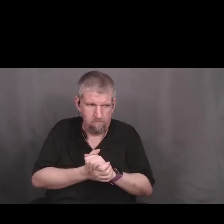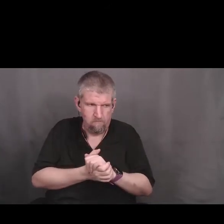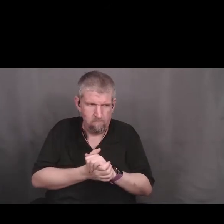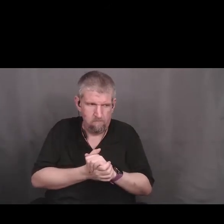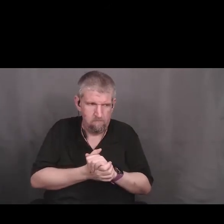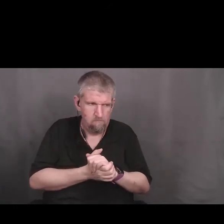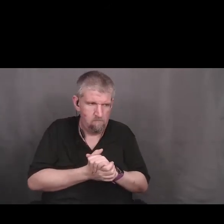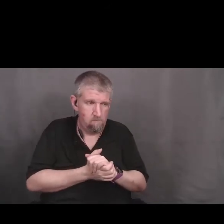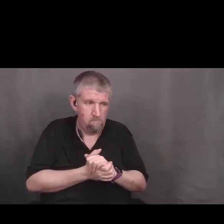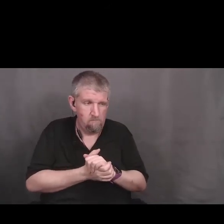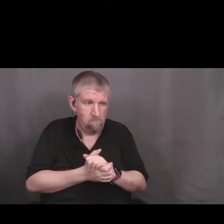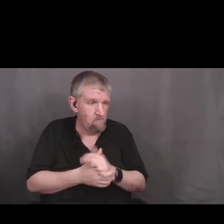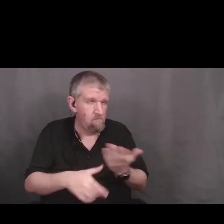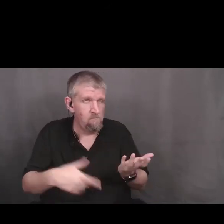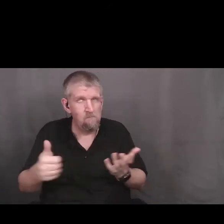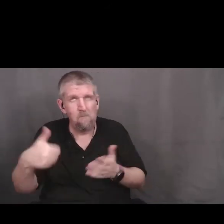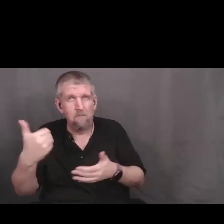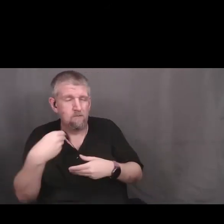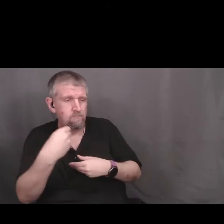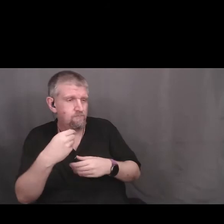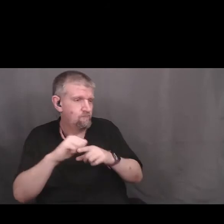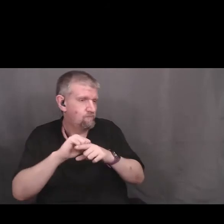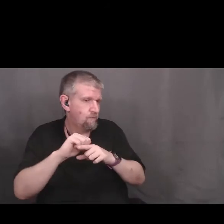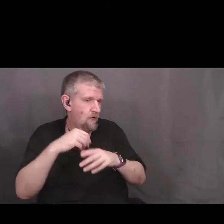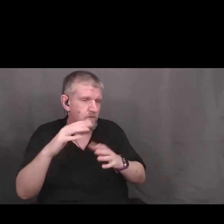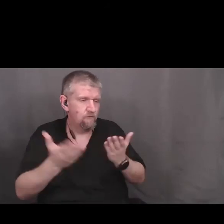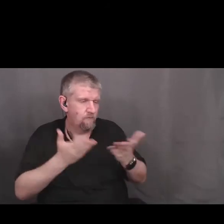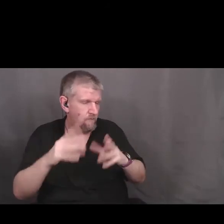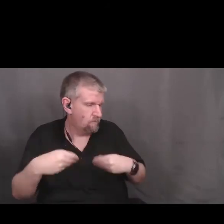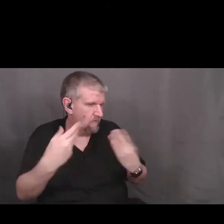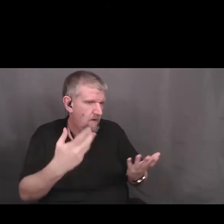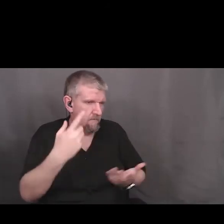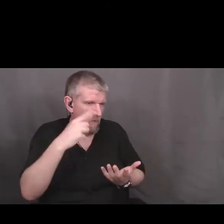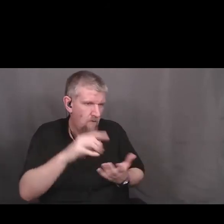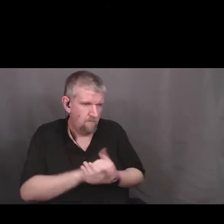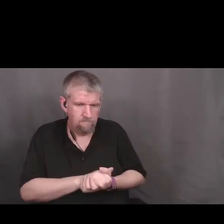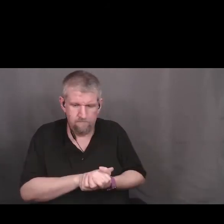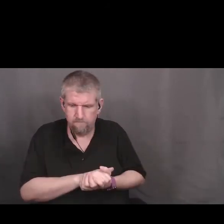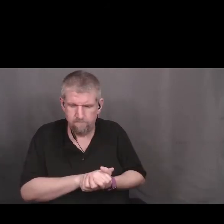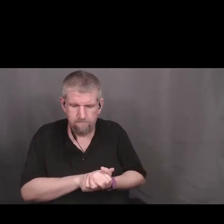Next, some additional services that the agency can provide. It could be training services to someone